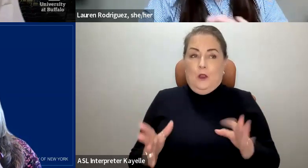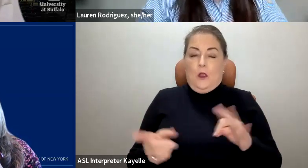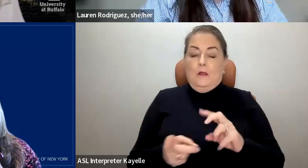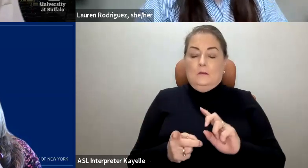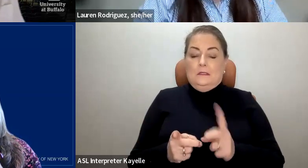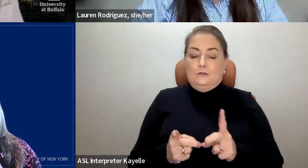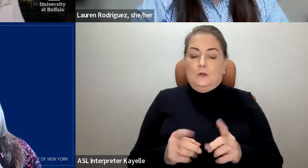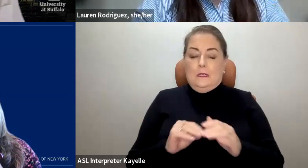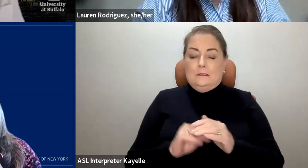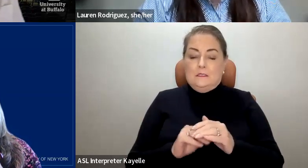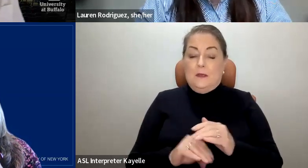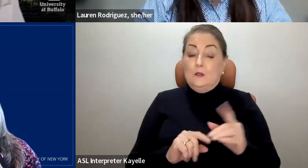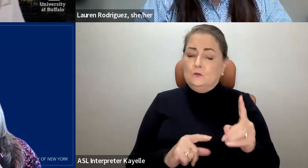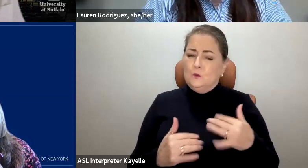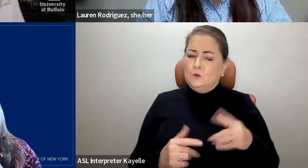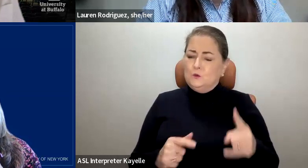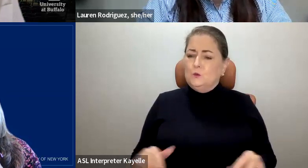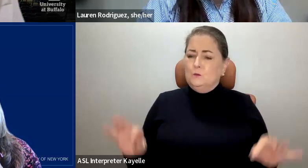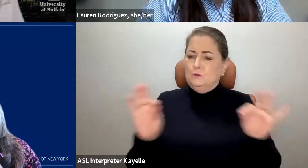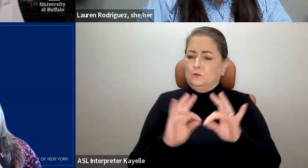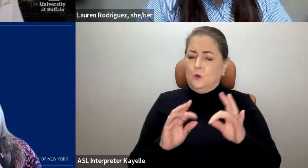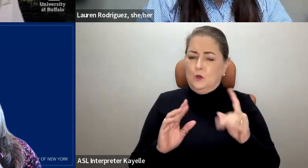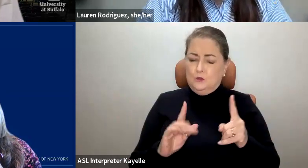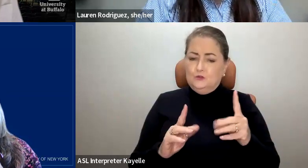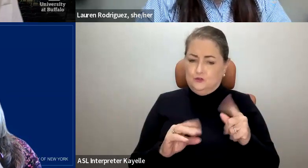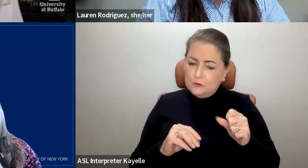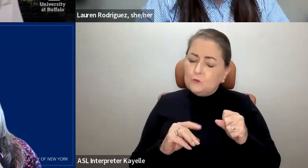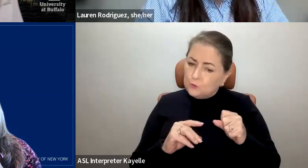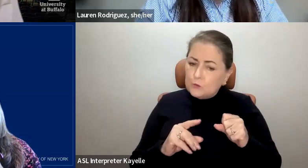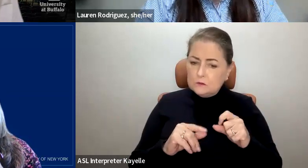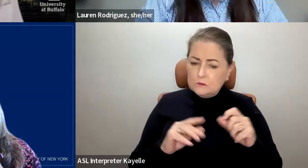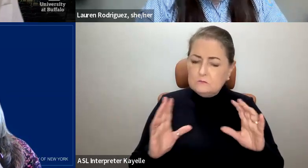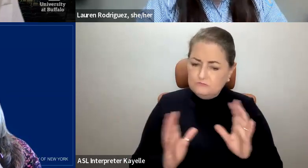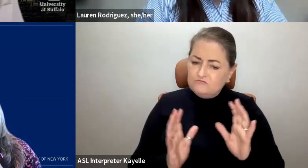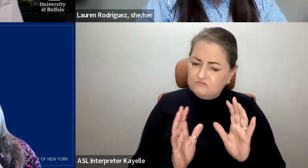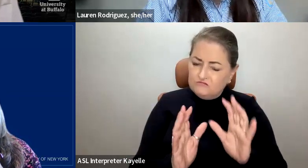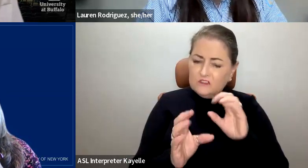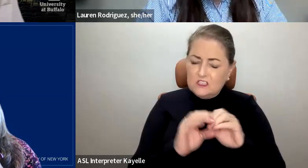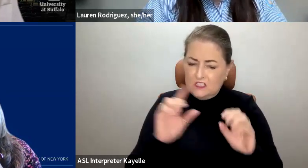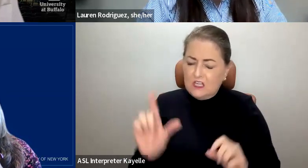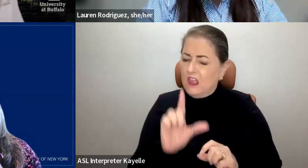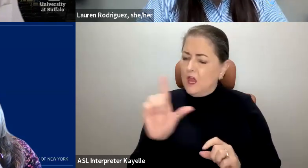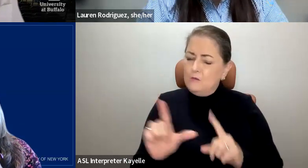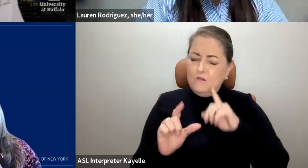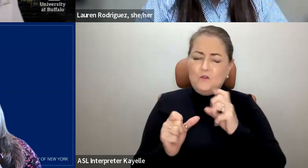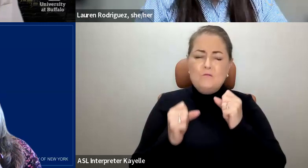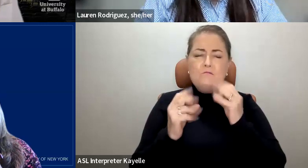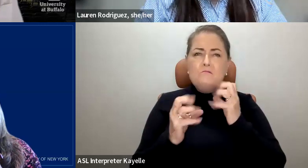Rebecca was really important in this she had been championing accessibility efforts in the library for many, many years,